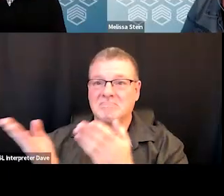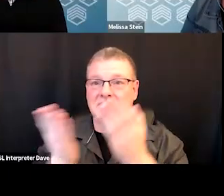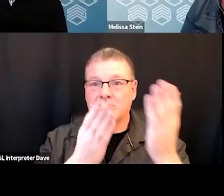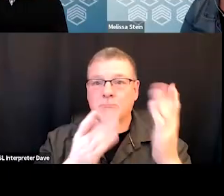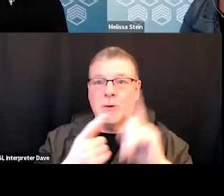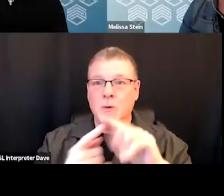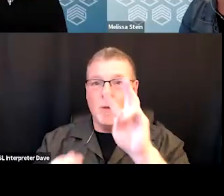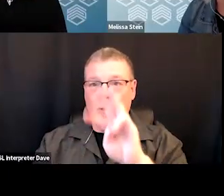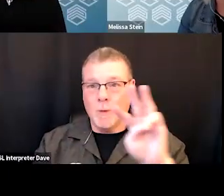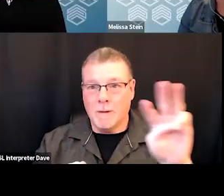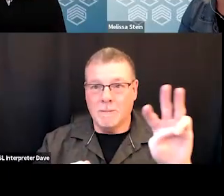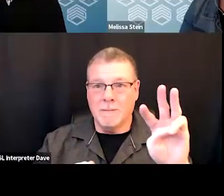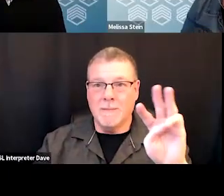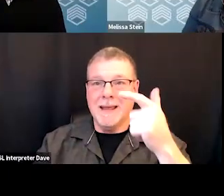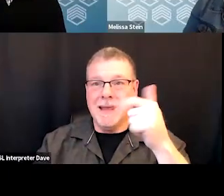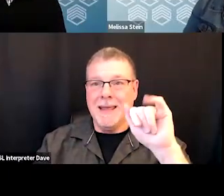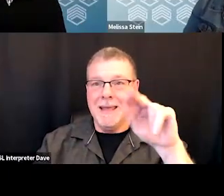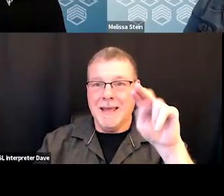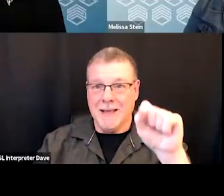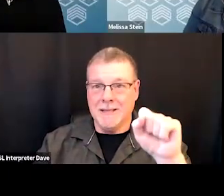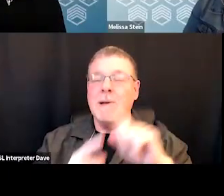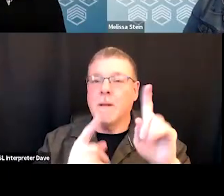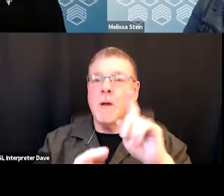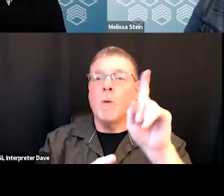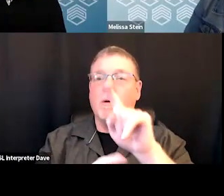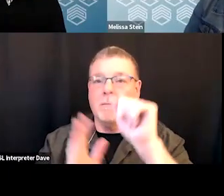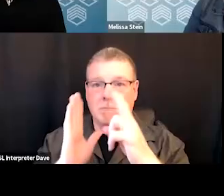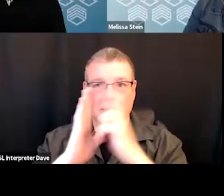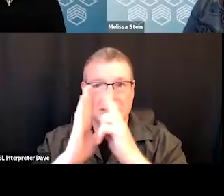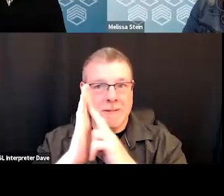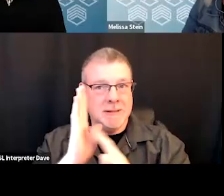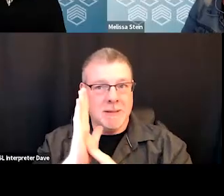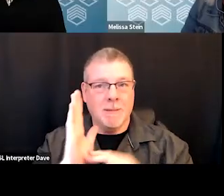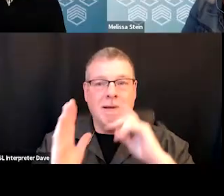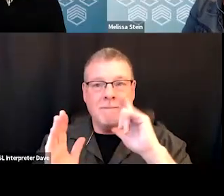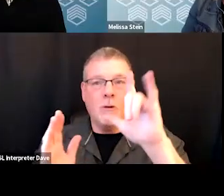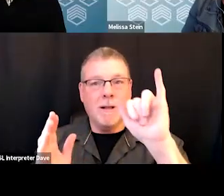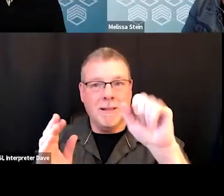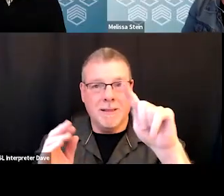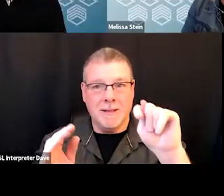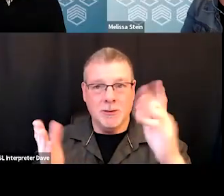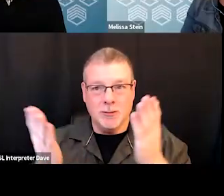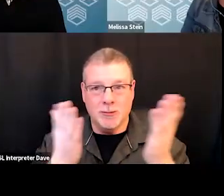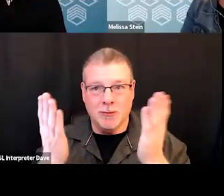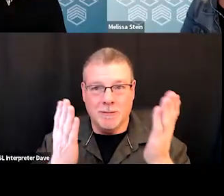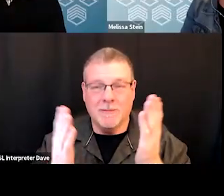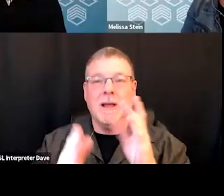but it will specifically lead you to a place where you can sign up for the GAINS listserv where you will receive notifications